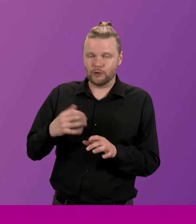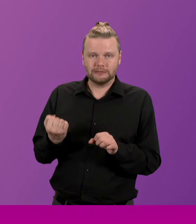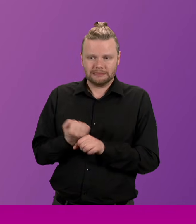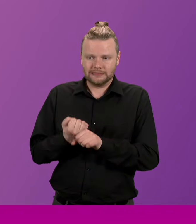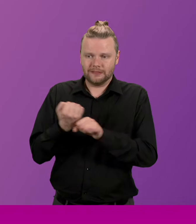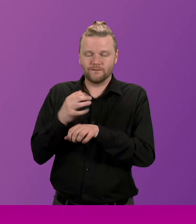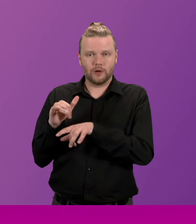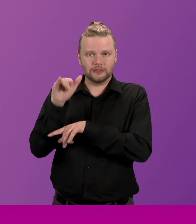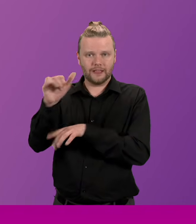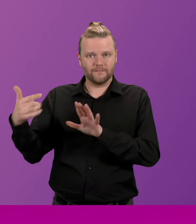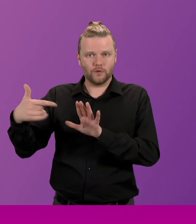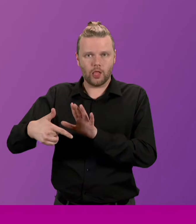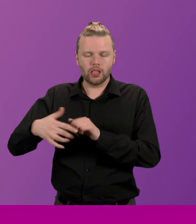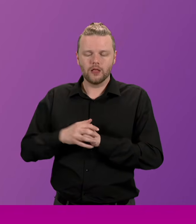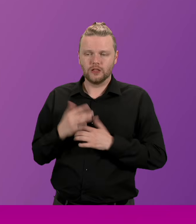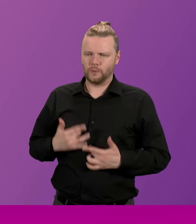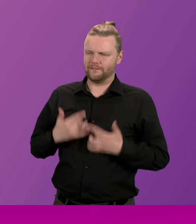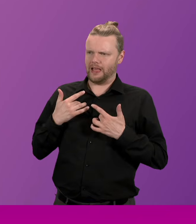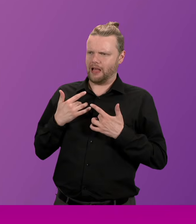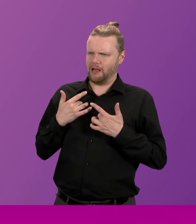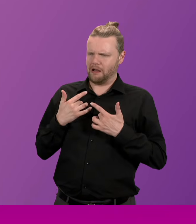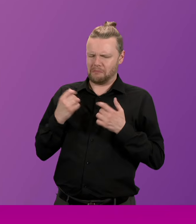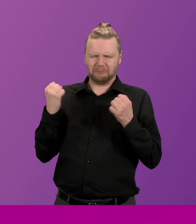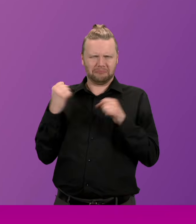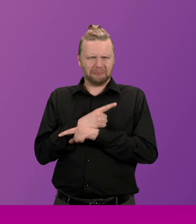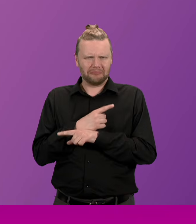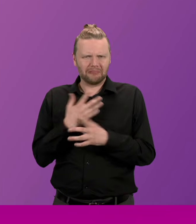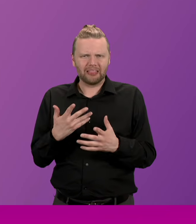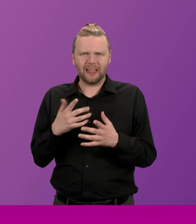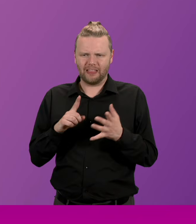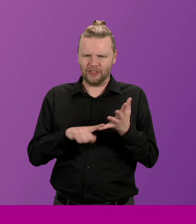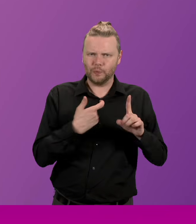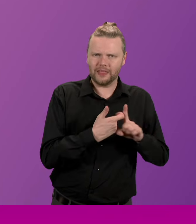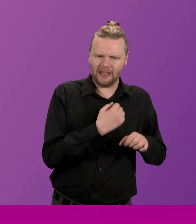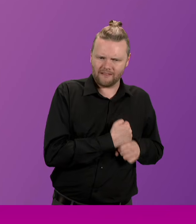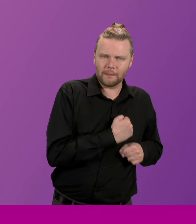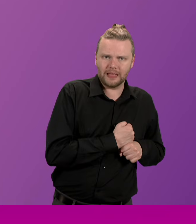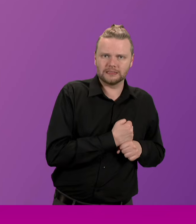which is why I find it inexplicable that the United Kingdom Government, which assured